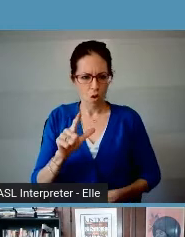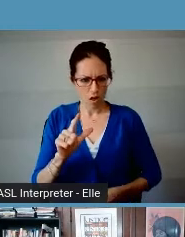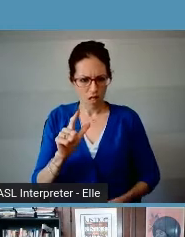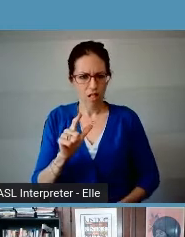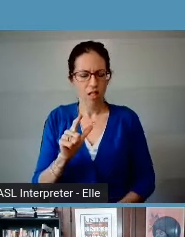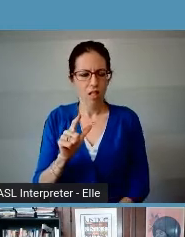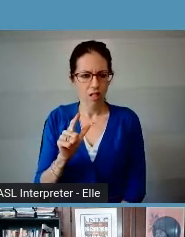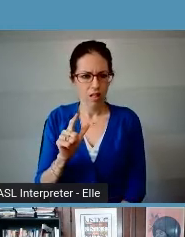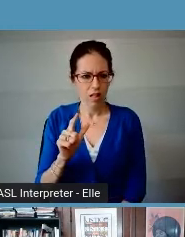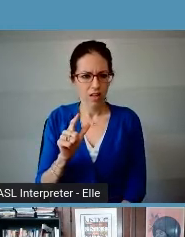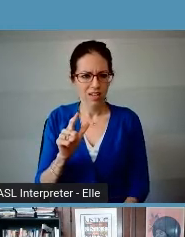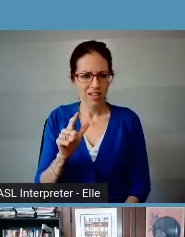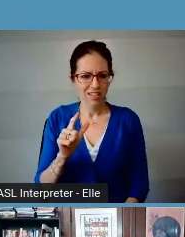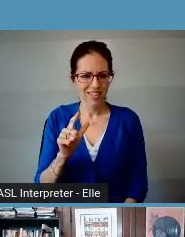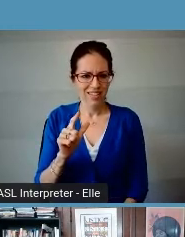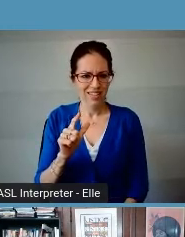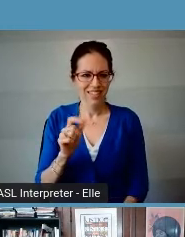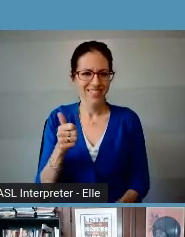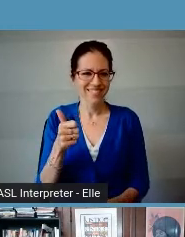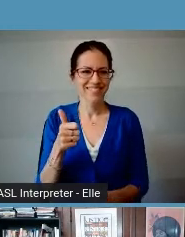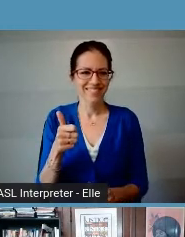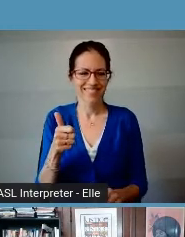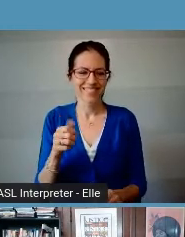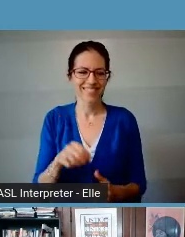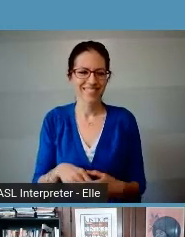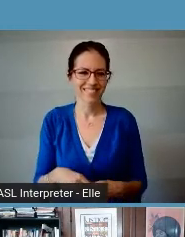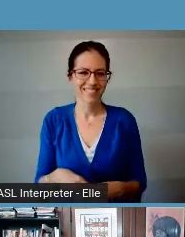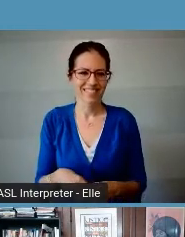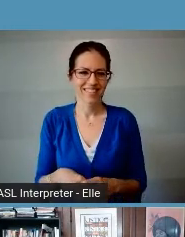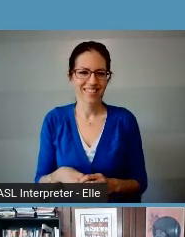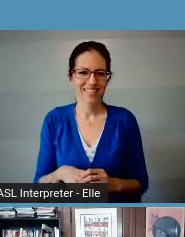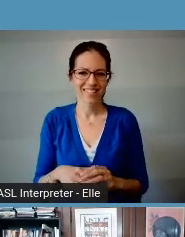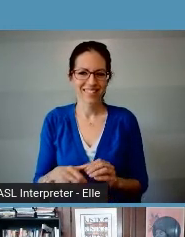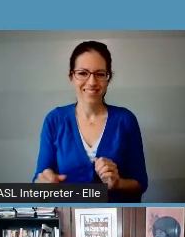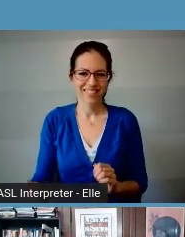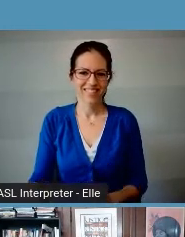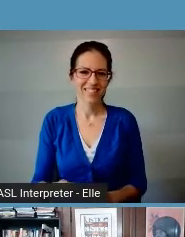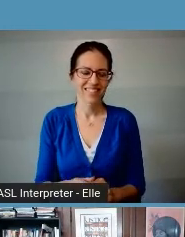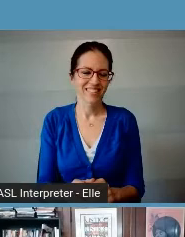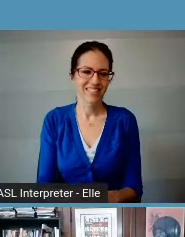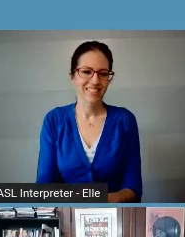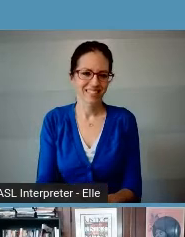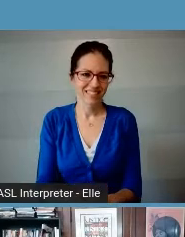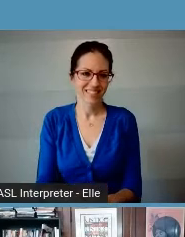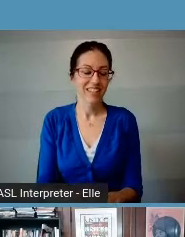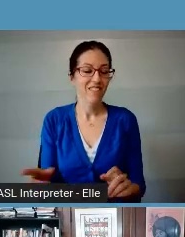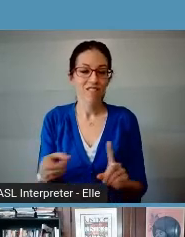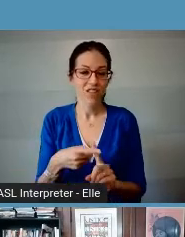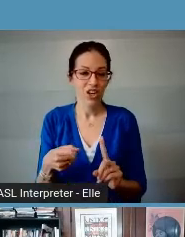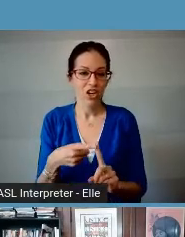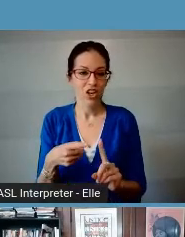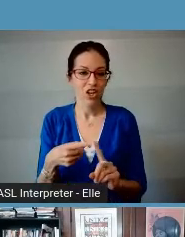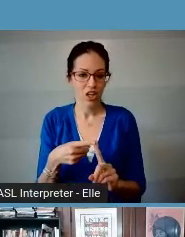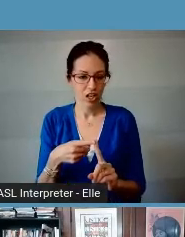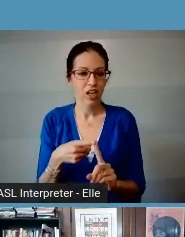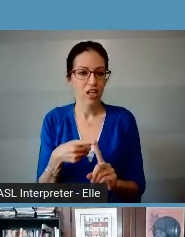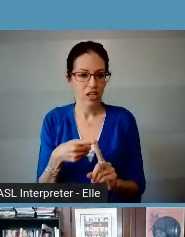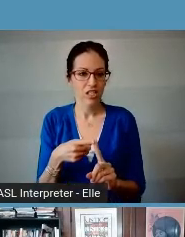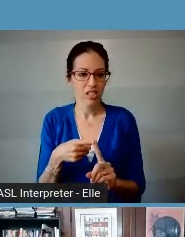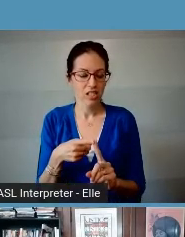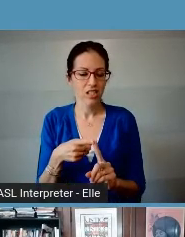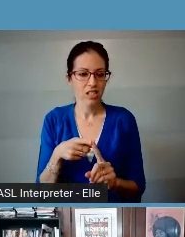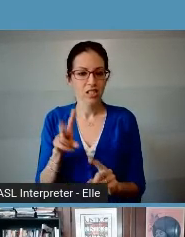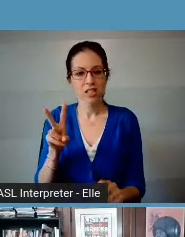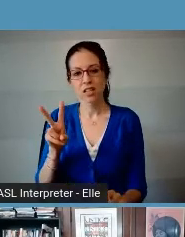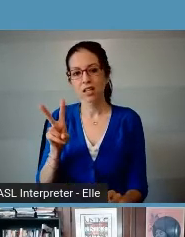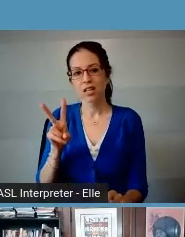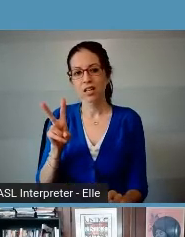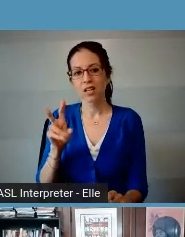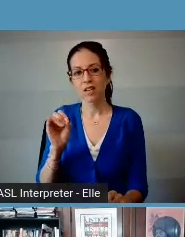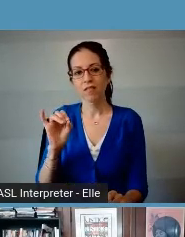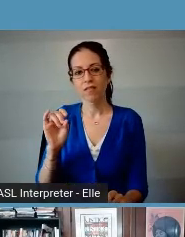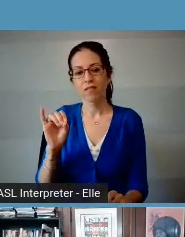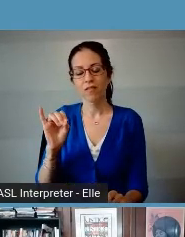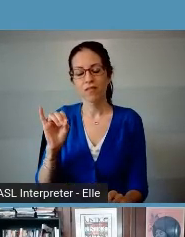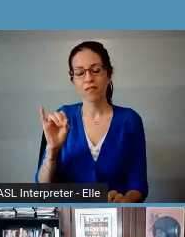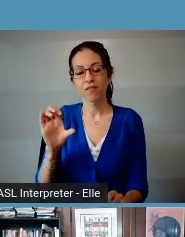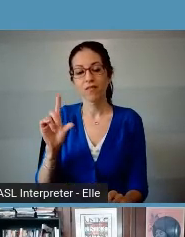One of the first memorials to victims of lynching in the United States. There is now a wonderful